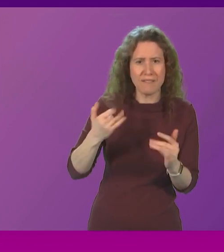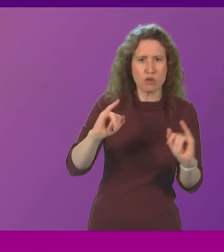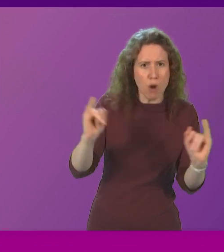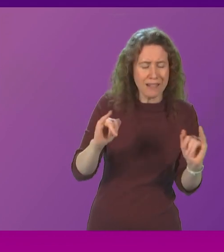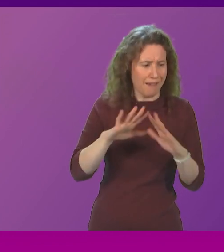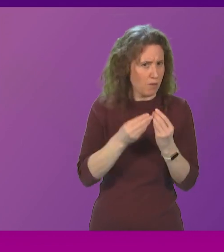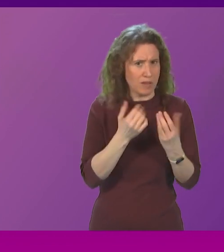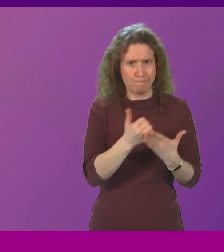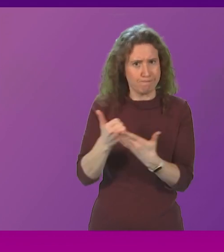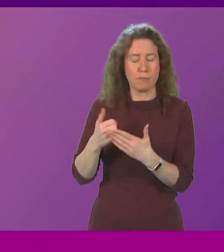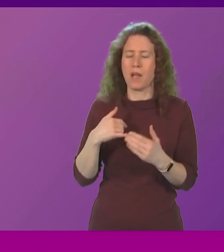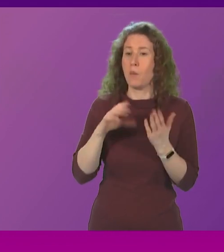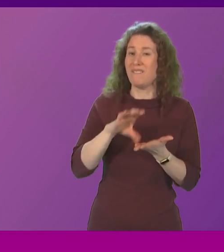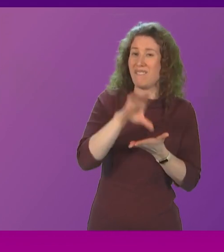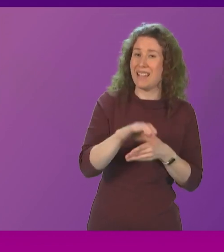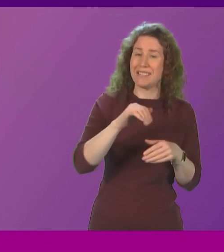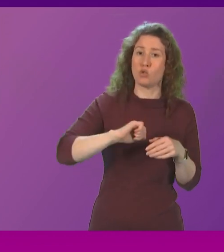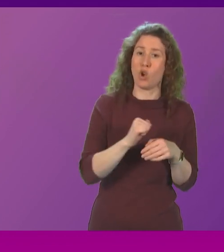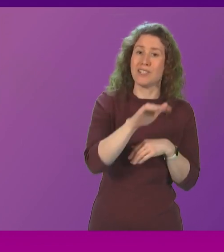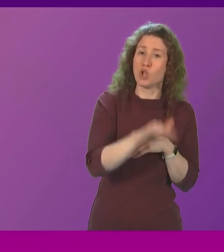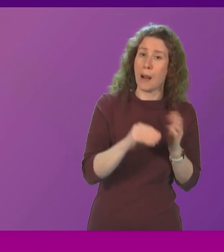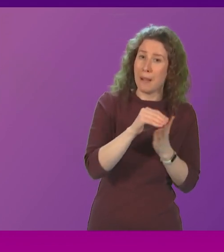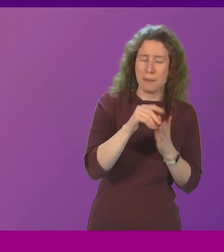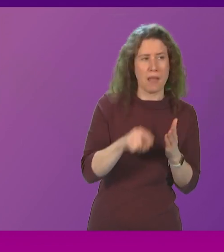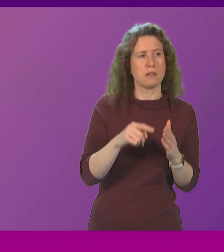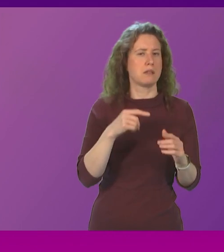Our investment in the Scottish child payment, the most ambitious child poverty reduction